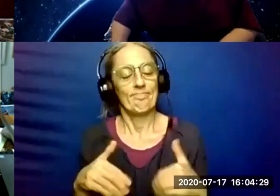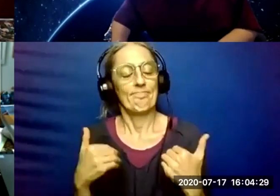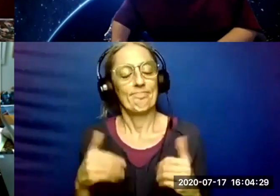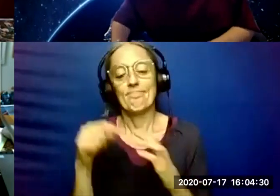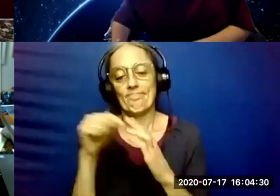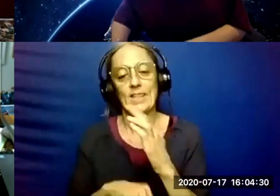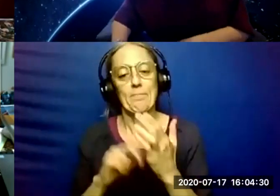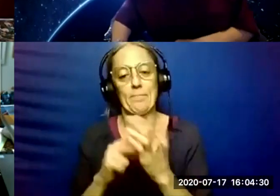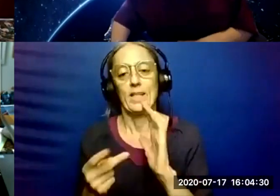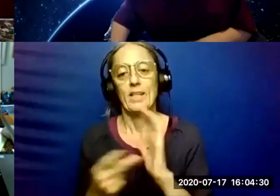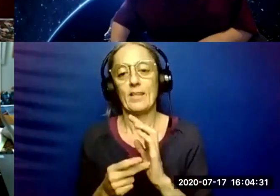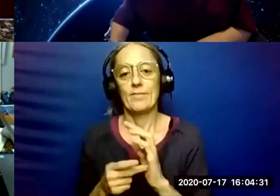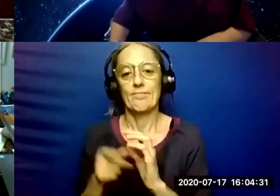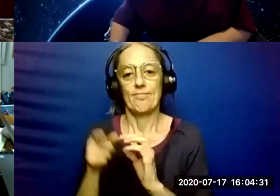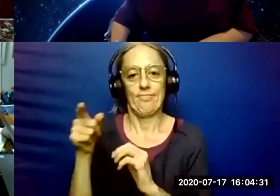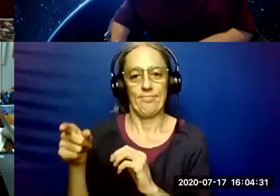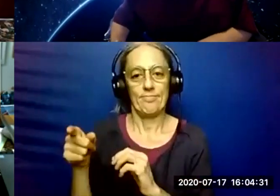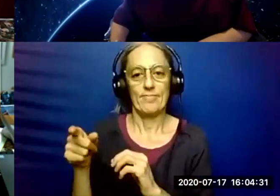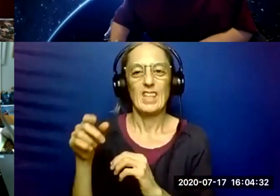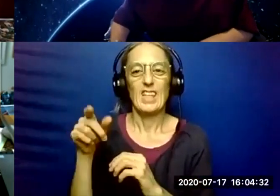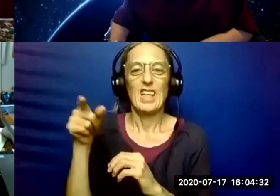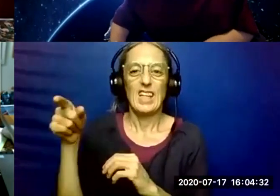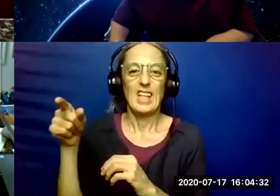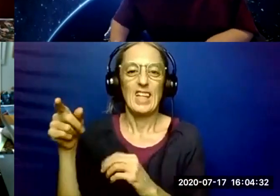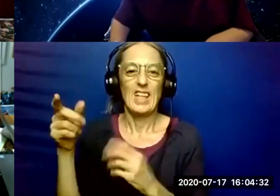but depending on the day who was doing what.